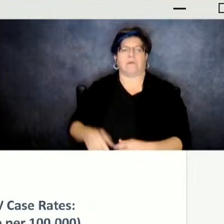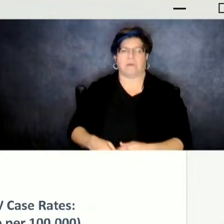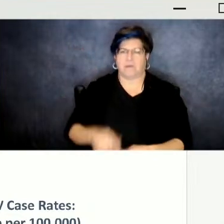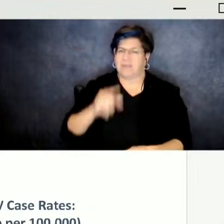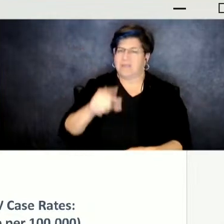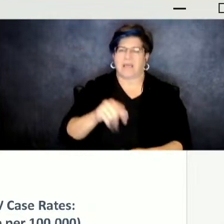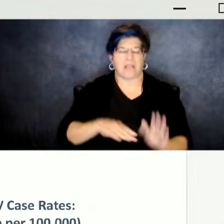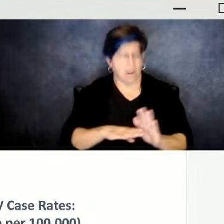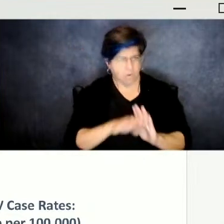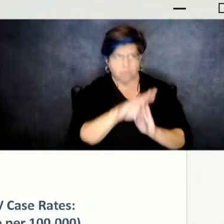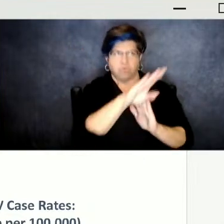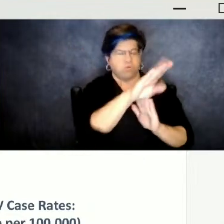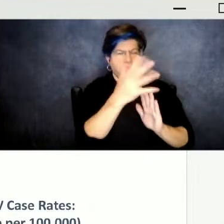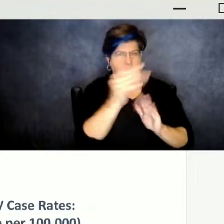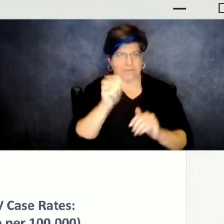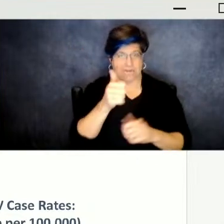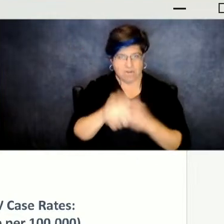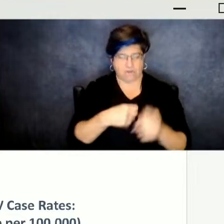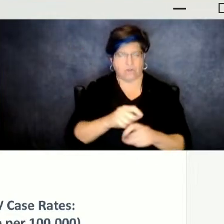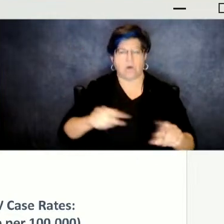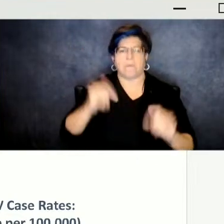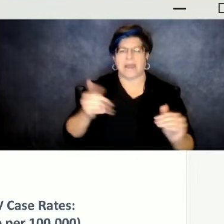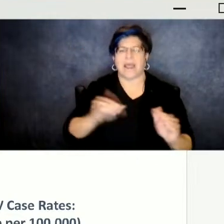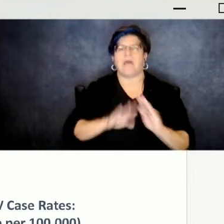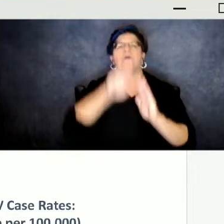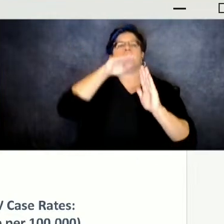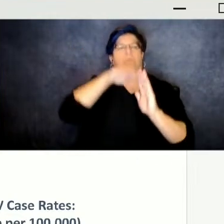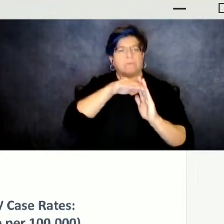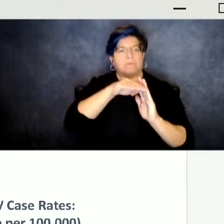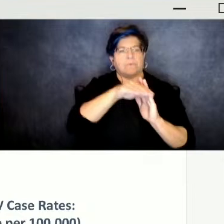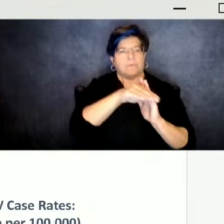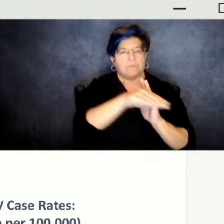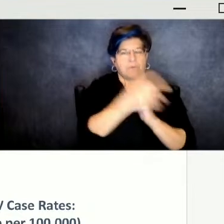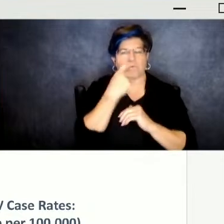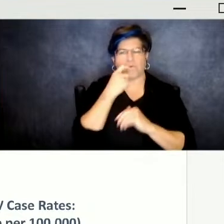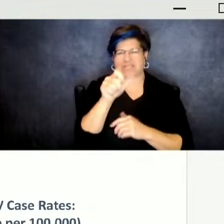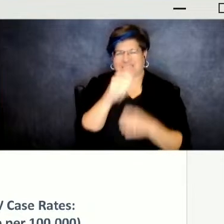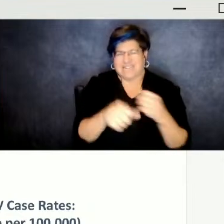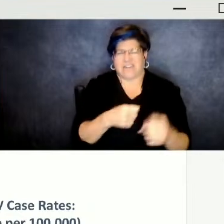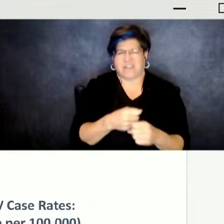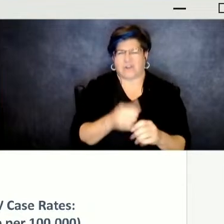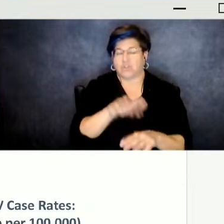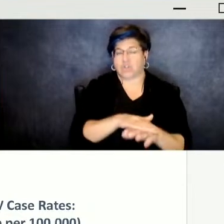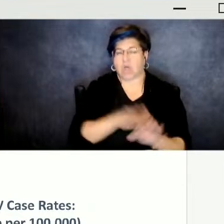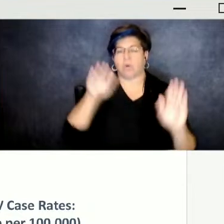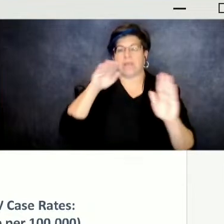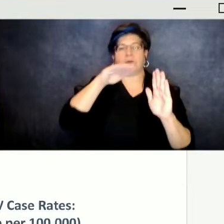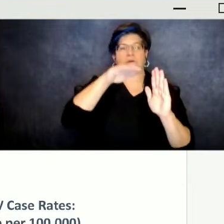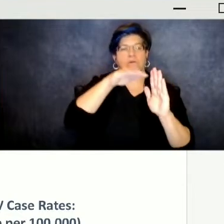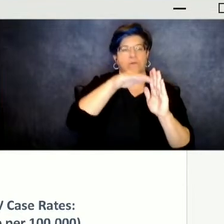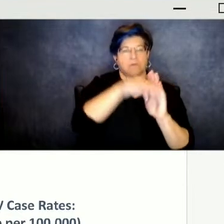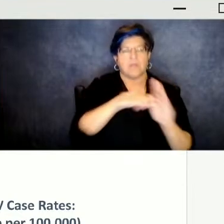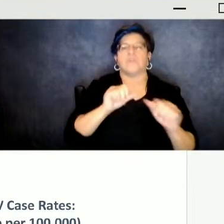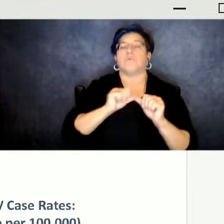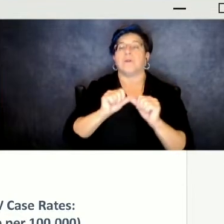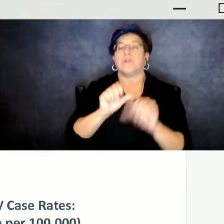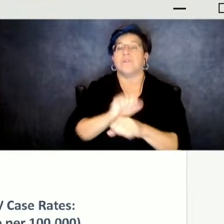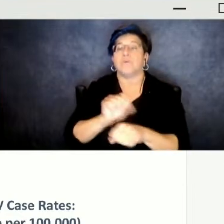WHERE THAT THIS LINE WOULD HAVE BEEN JUST A STRAIGHT LINE UP